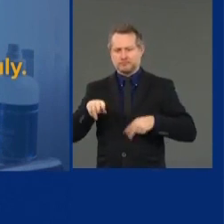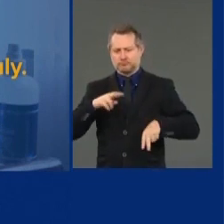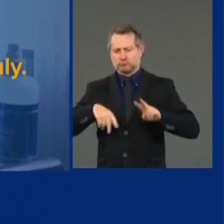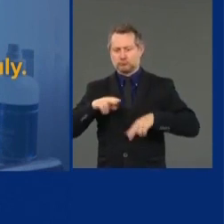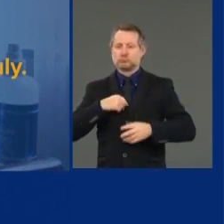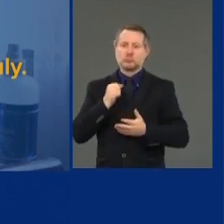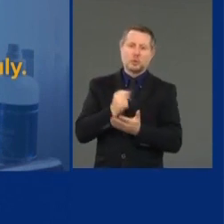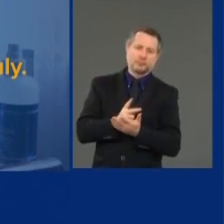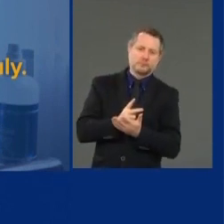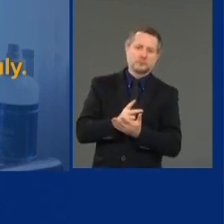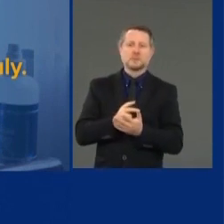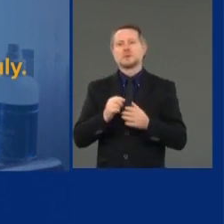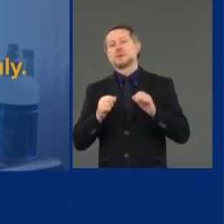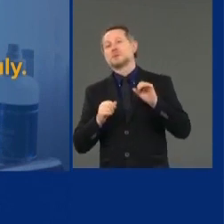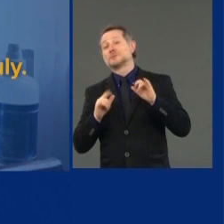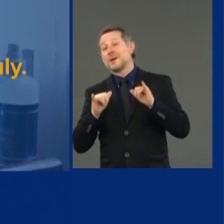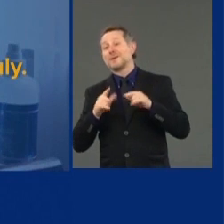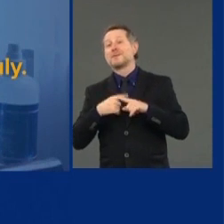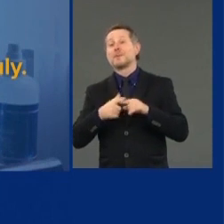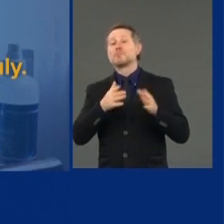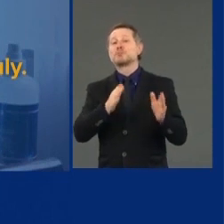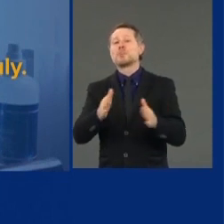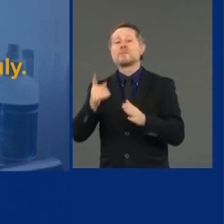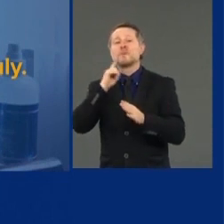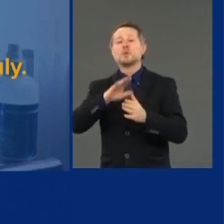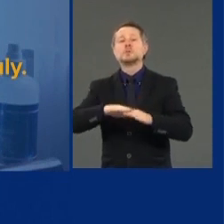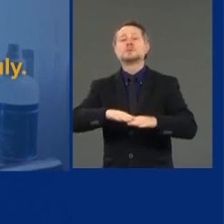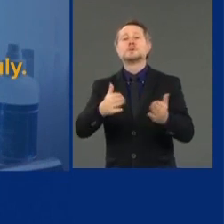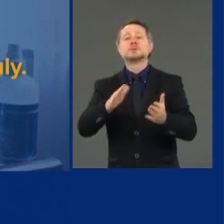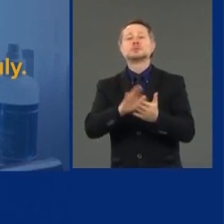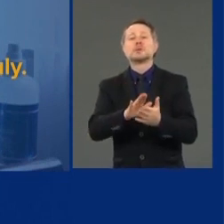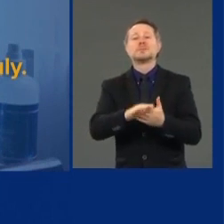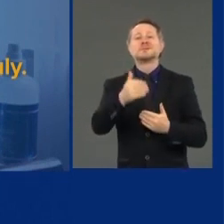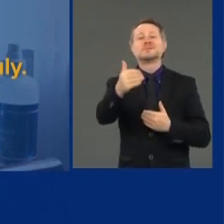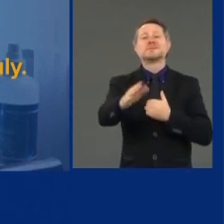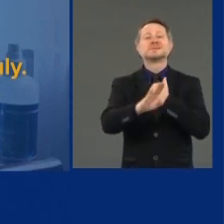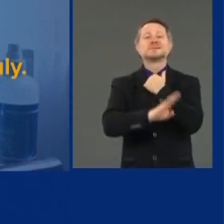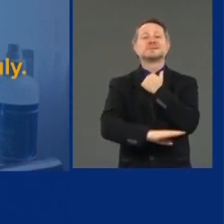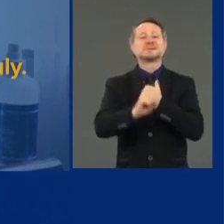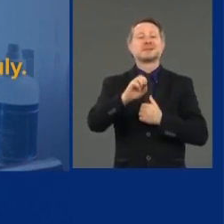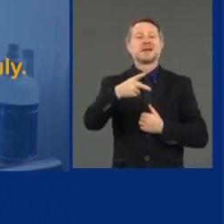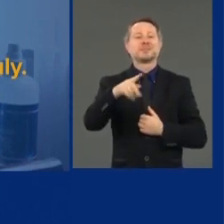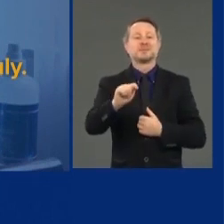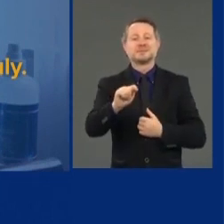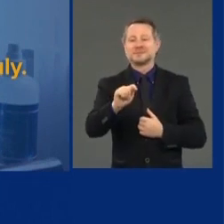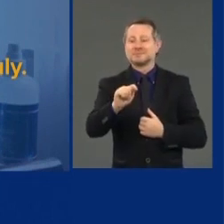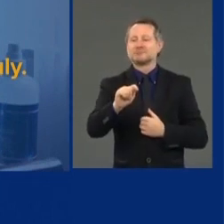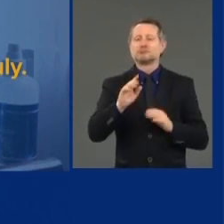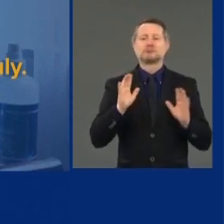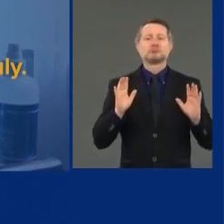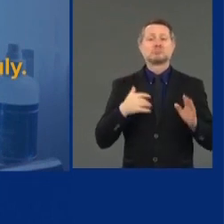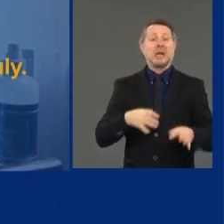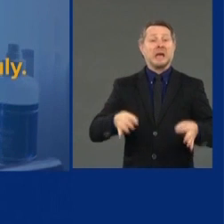JULY, THE STATE WILL APPROVE THOSE PLANS OR NOT APPROVE THOSE PLANS IN JULY ALL IN PREPARATION